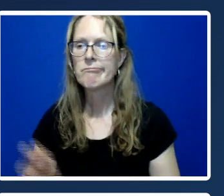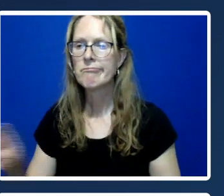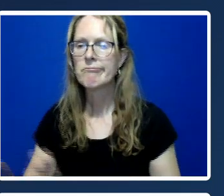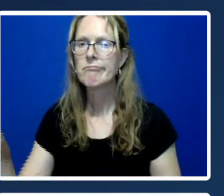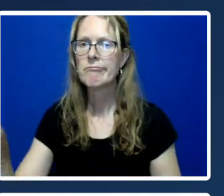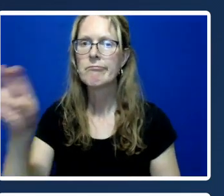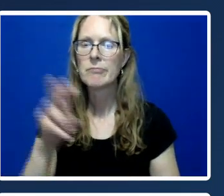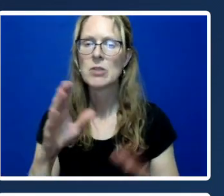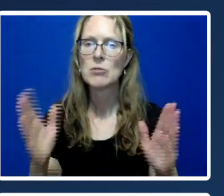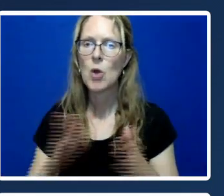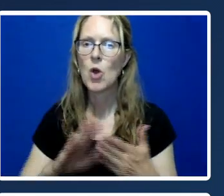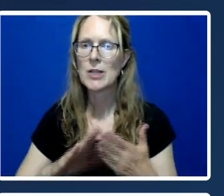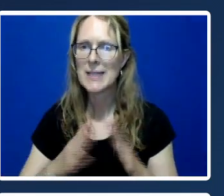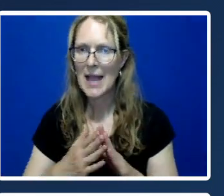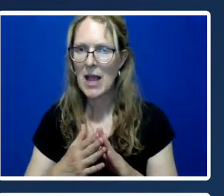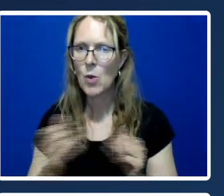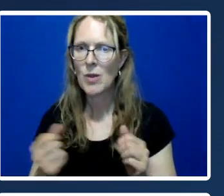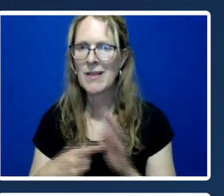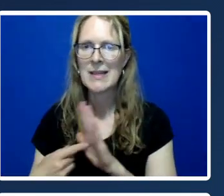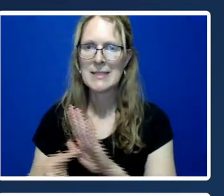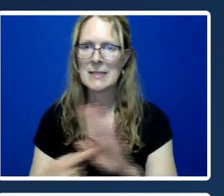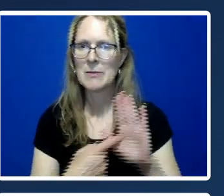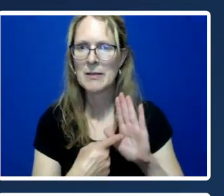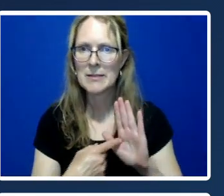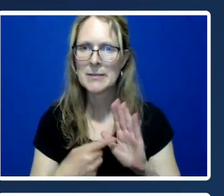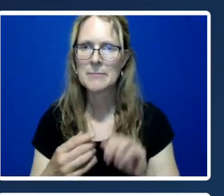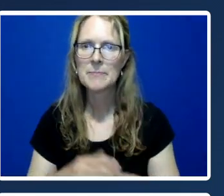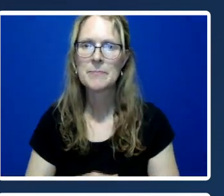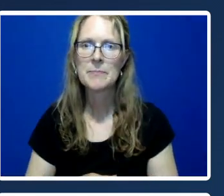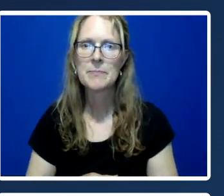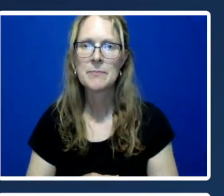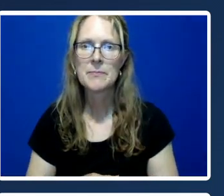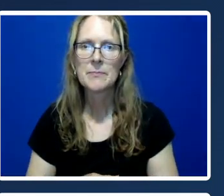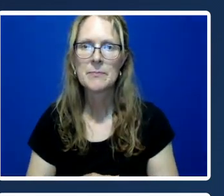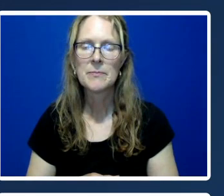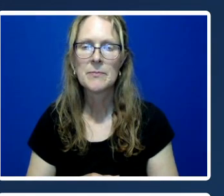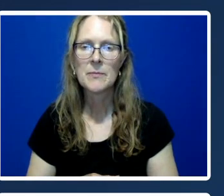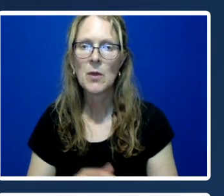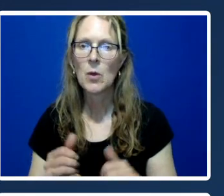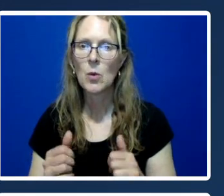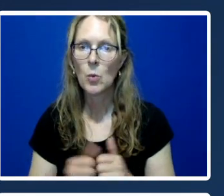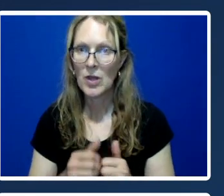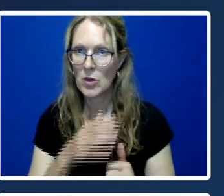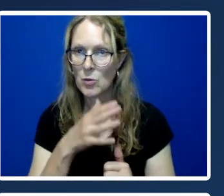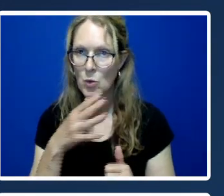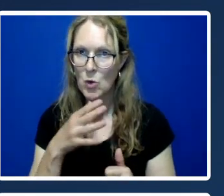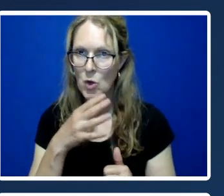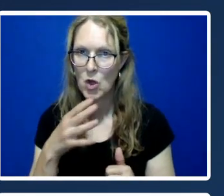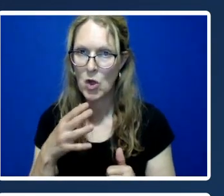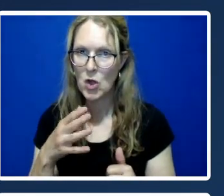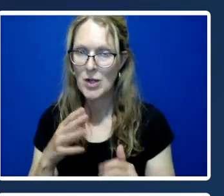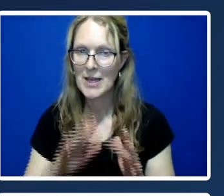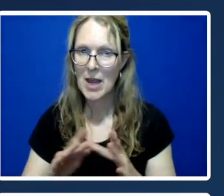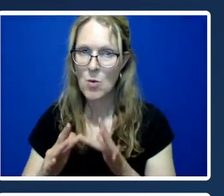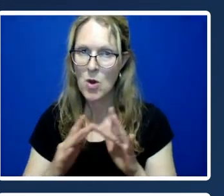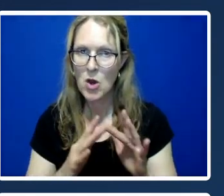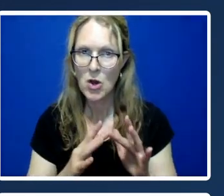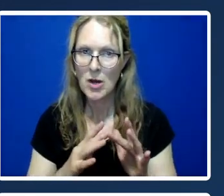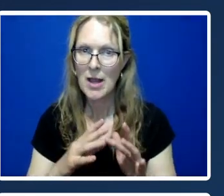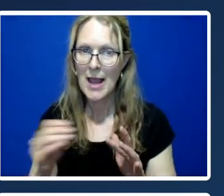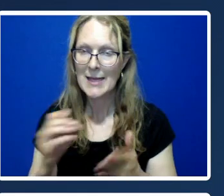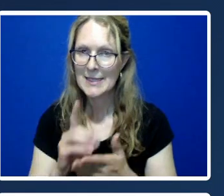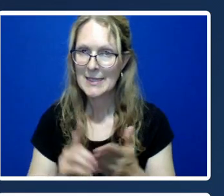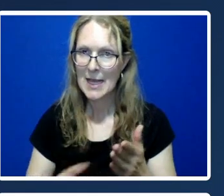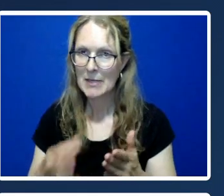and cultural centers. So, with the rural network and the design expertise of Cooper Hewitt,